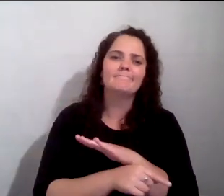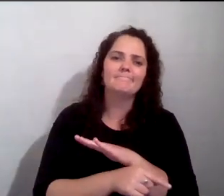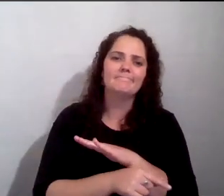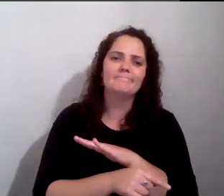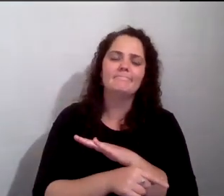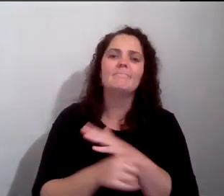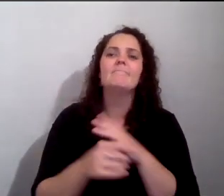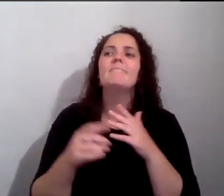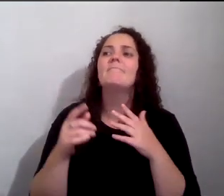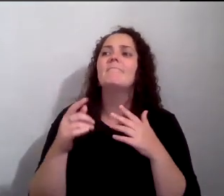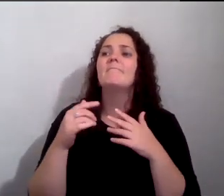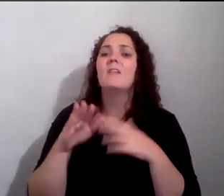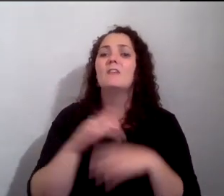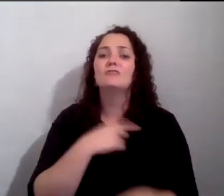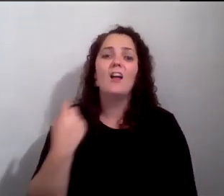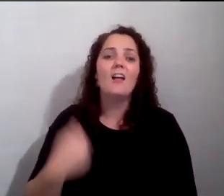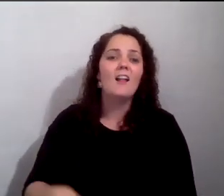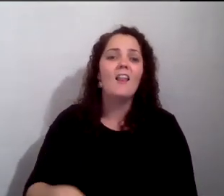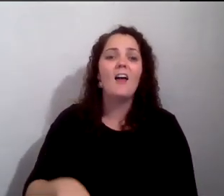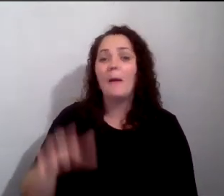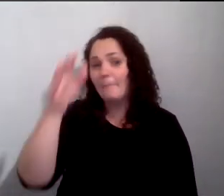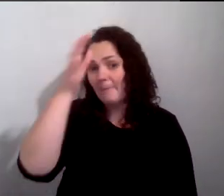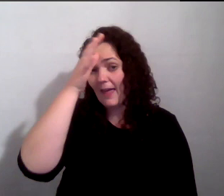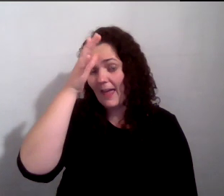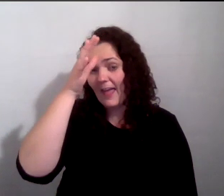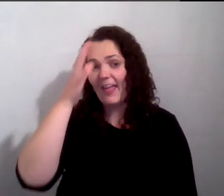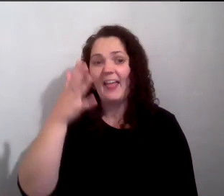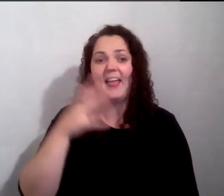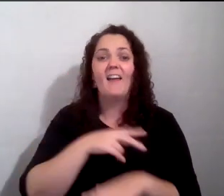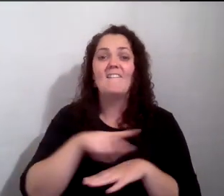the last 20 years of his life, he settles in Brisbane. There he paints